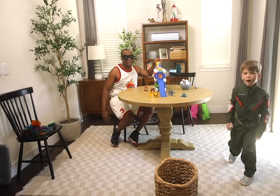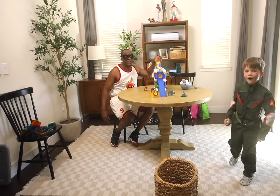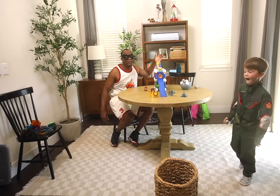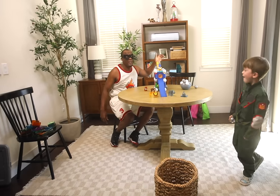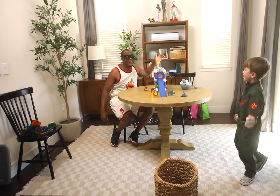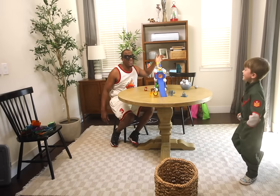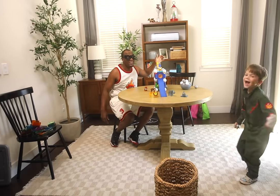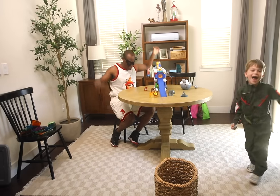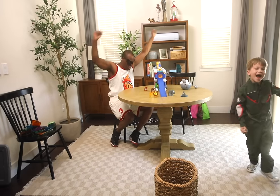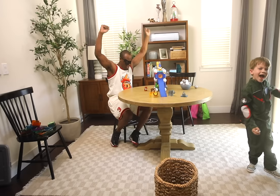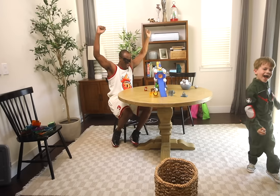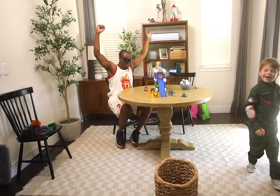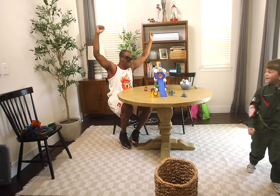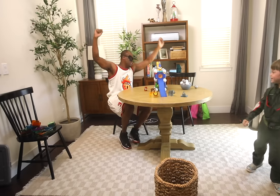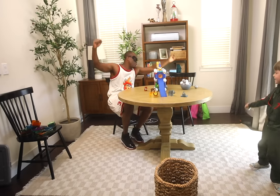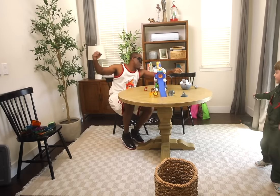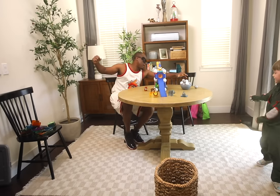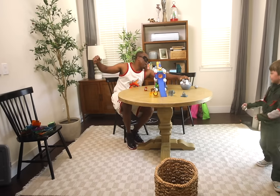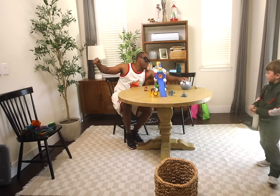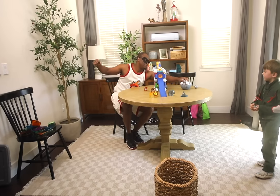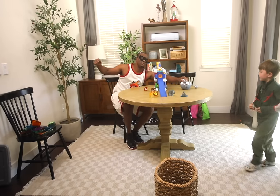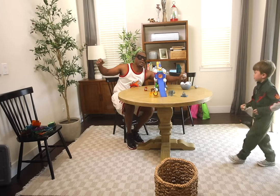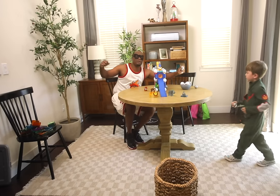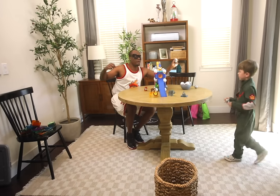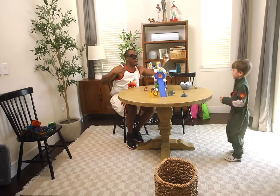Did it go in? Yay! Yes! Okay, let's do another one.